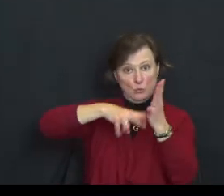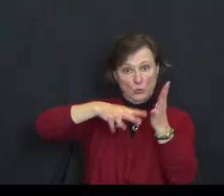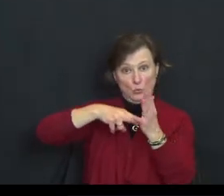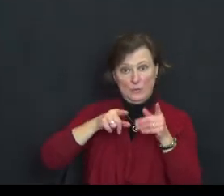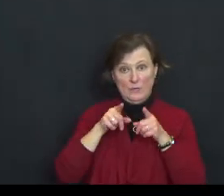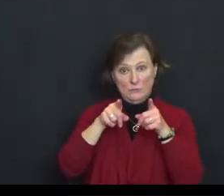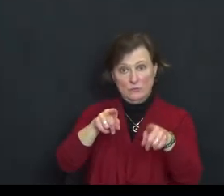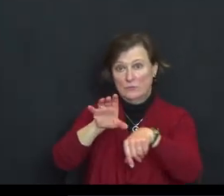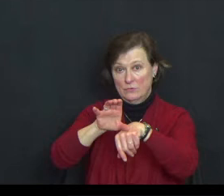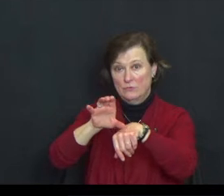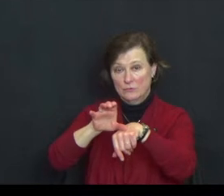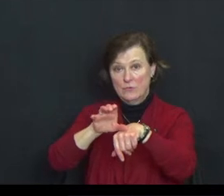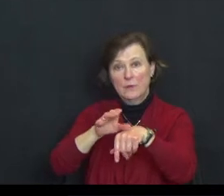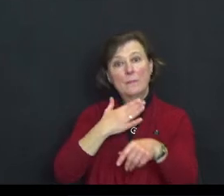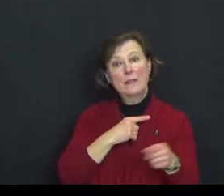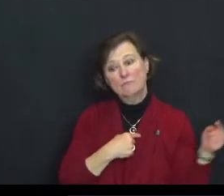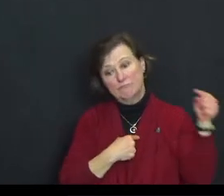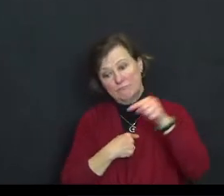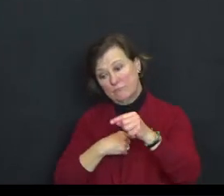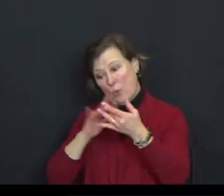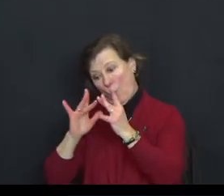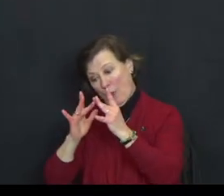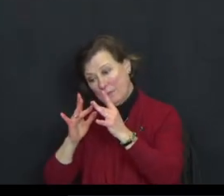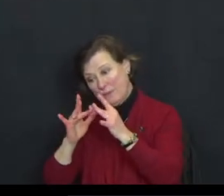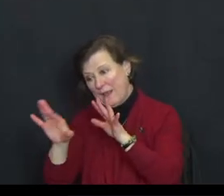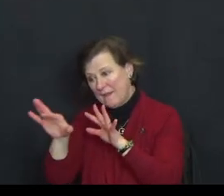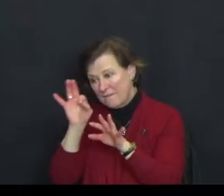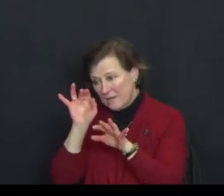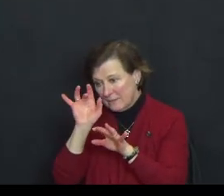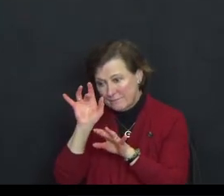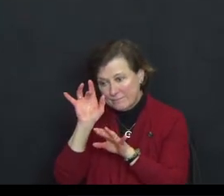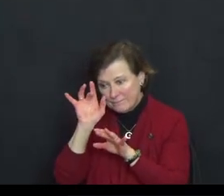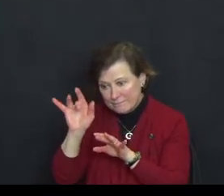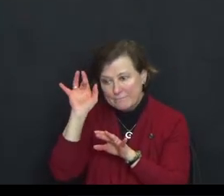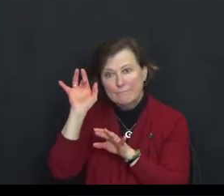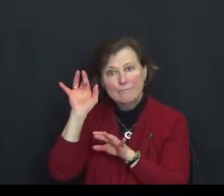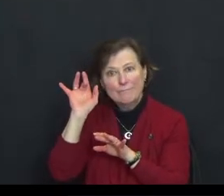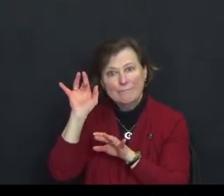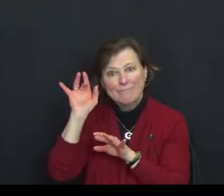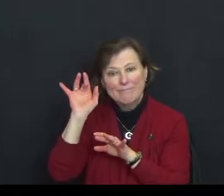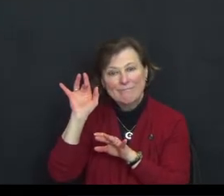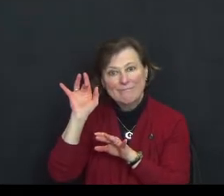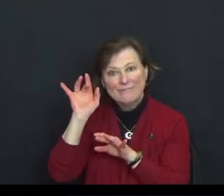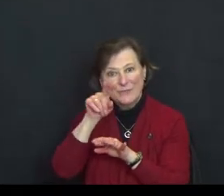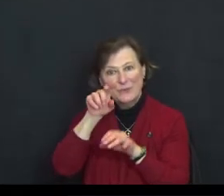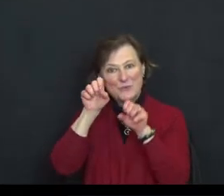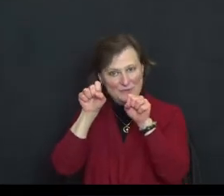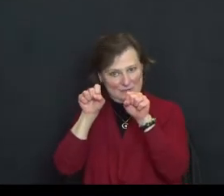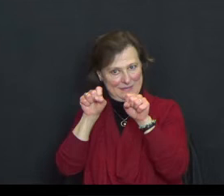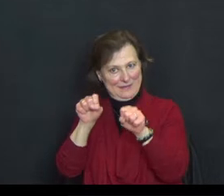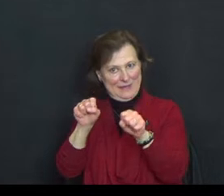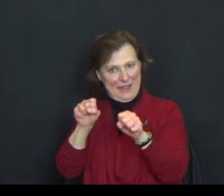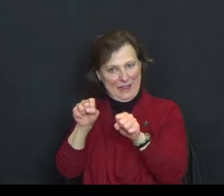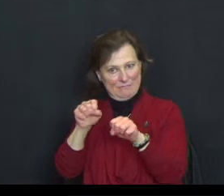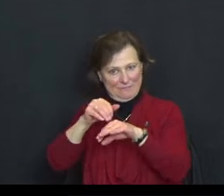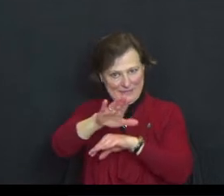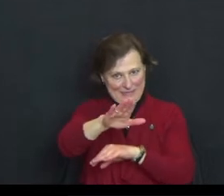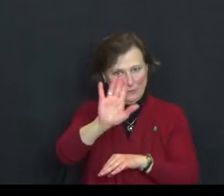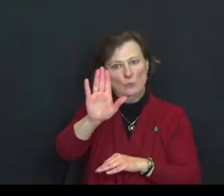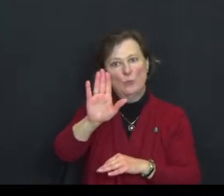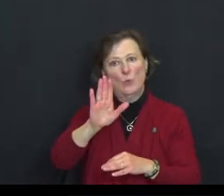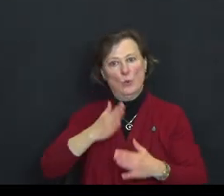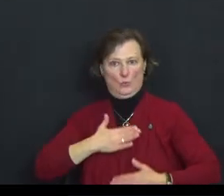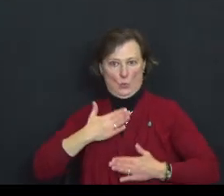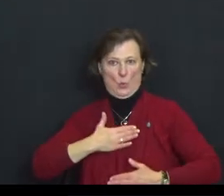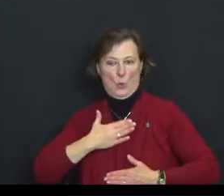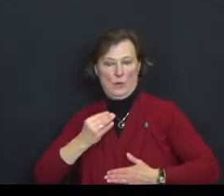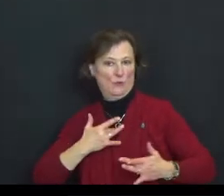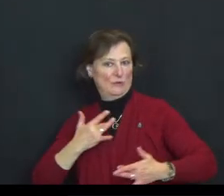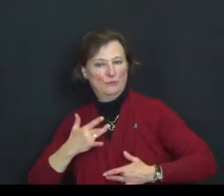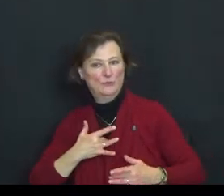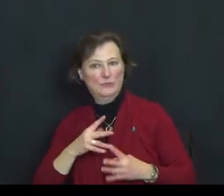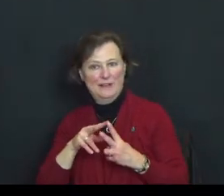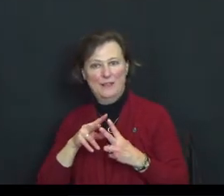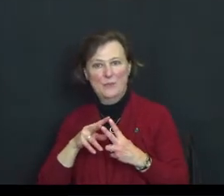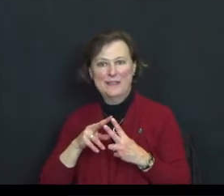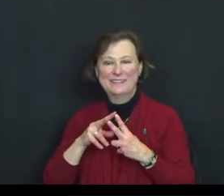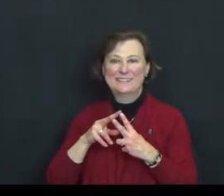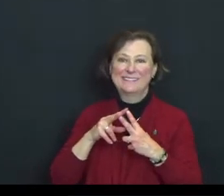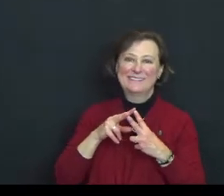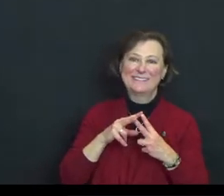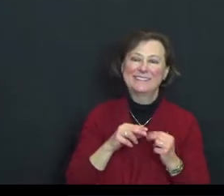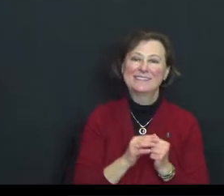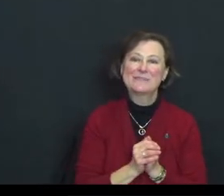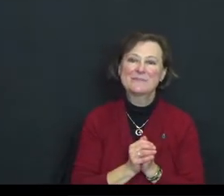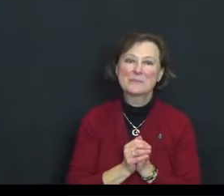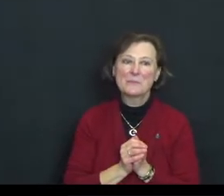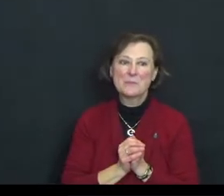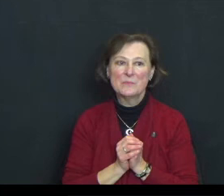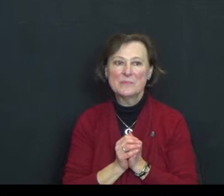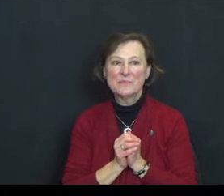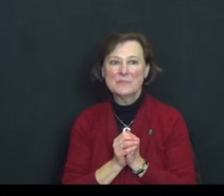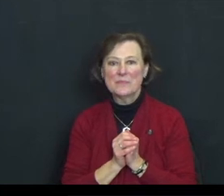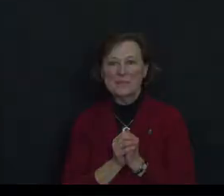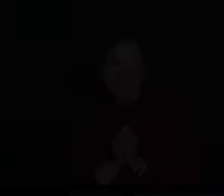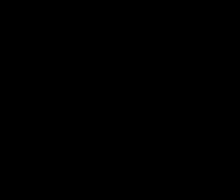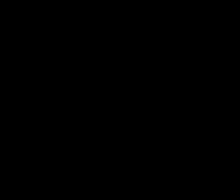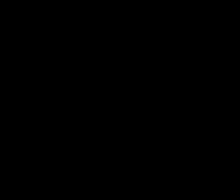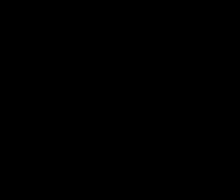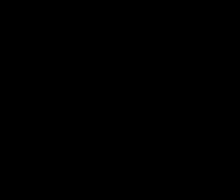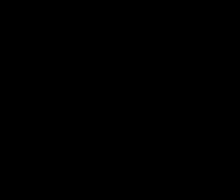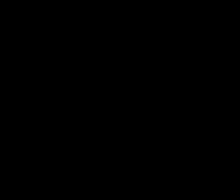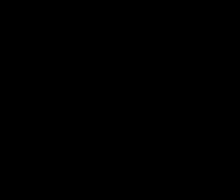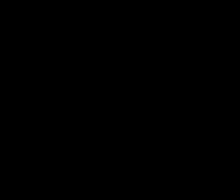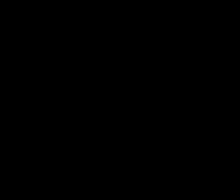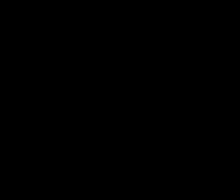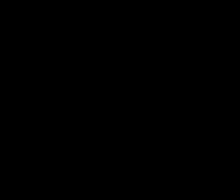to our web page, find the joys and concerns and click the button so that you can submit.